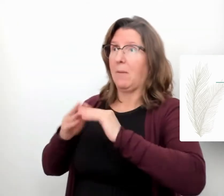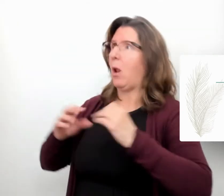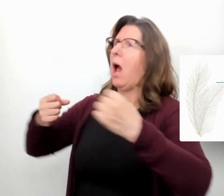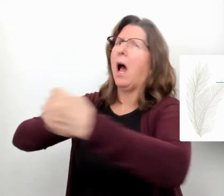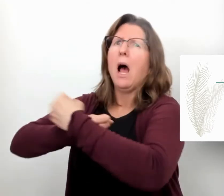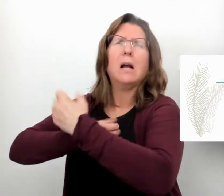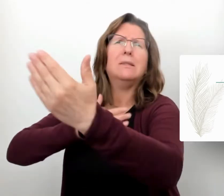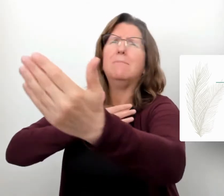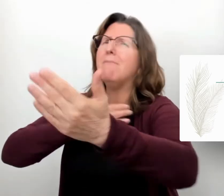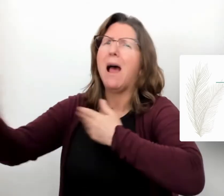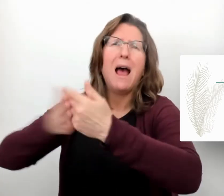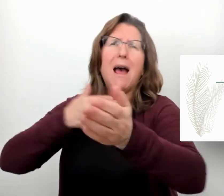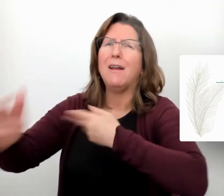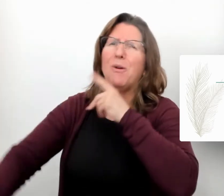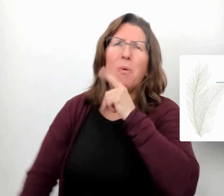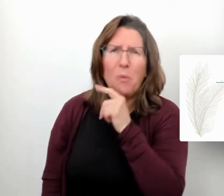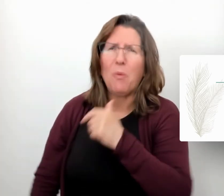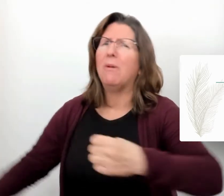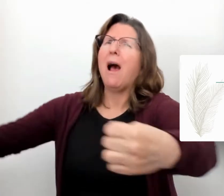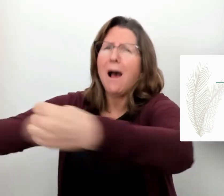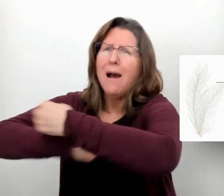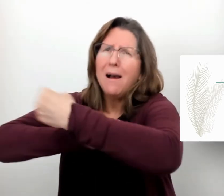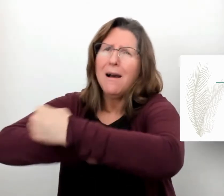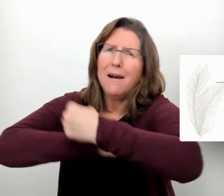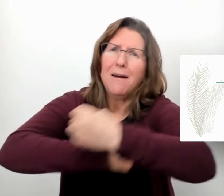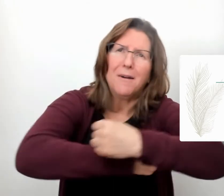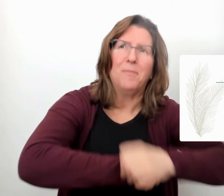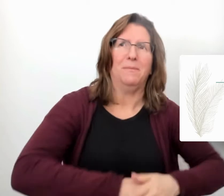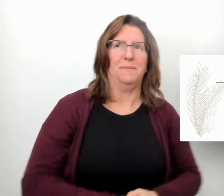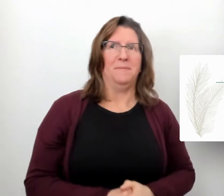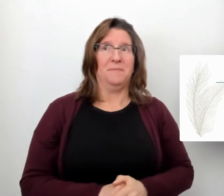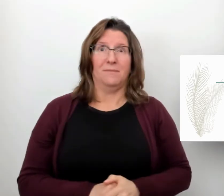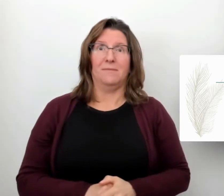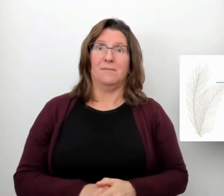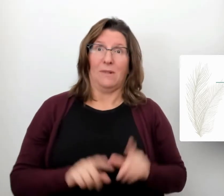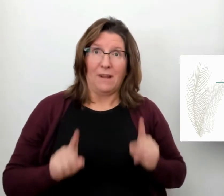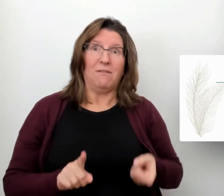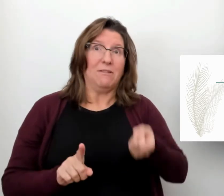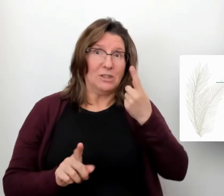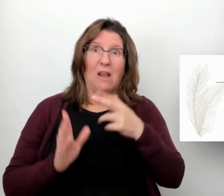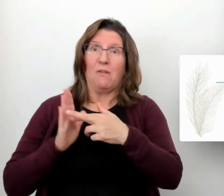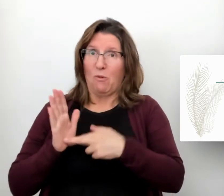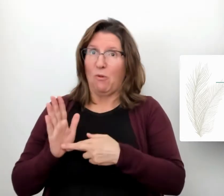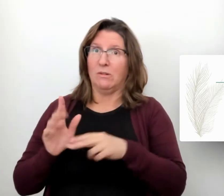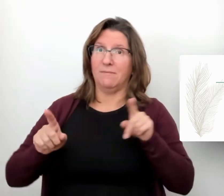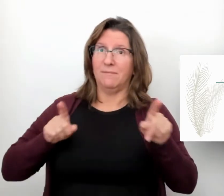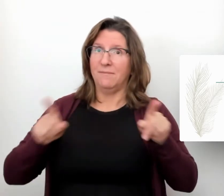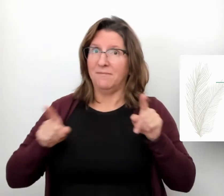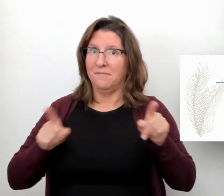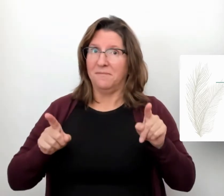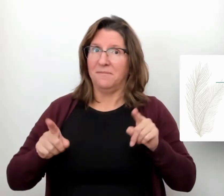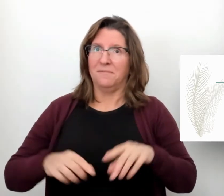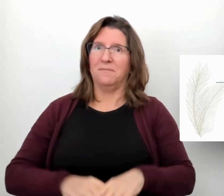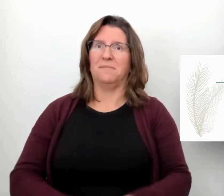In the deaf community hugs are given and received much more readily. The context dictates expectations regarding hugging.